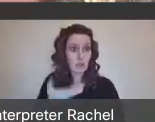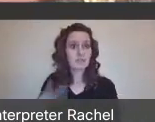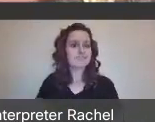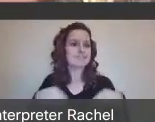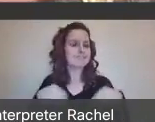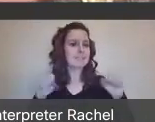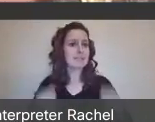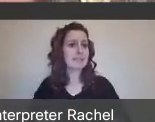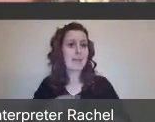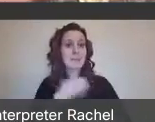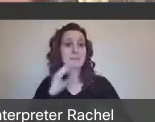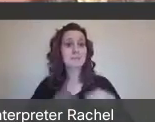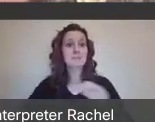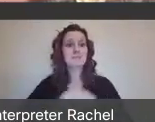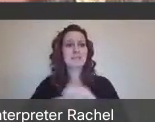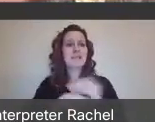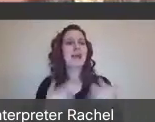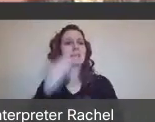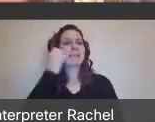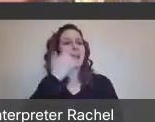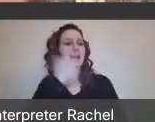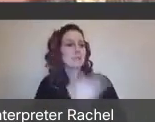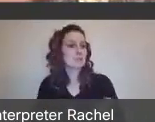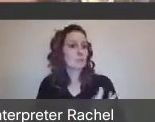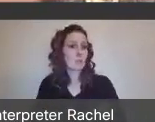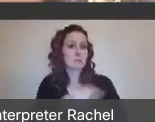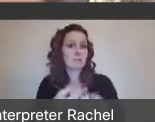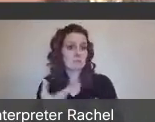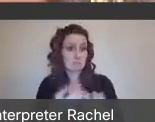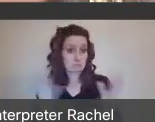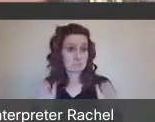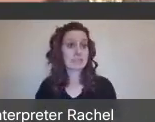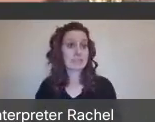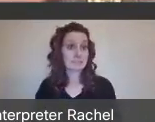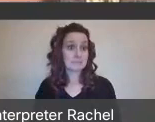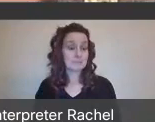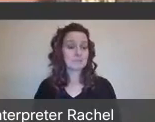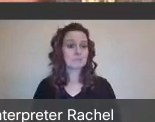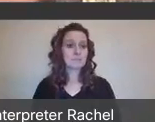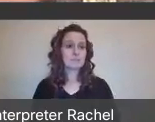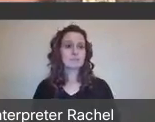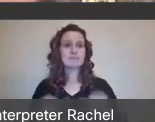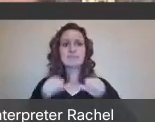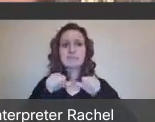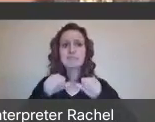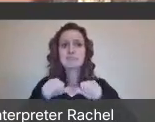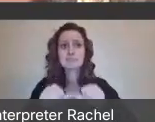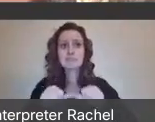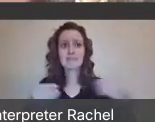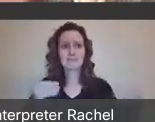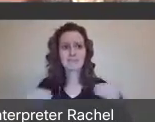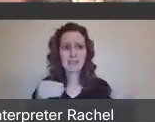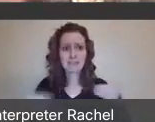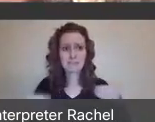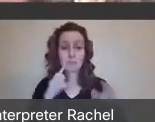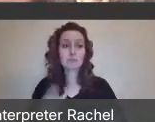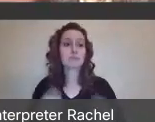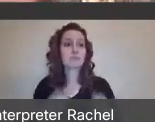the daily doses that we give. We continue to remain flexible to provide both the Moderna and Pfizer